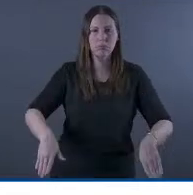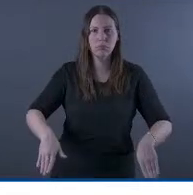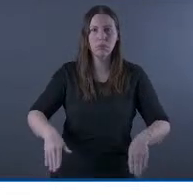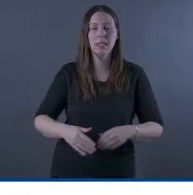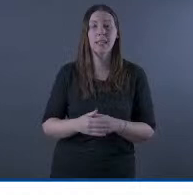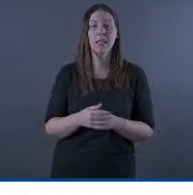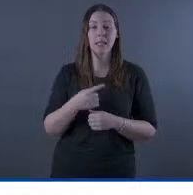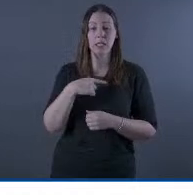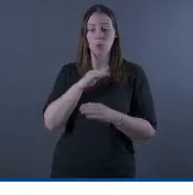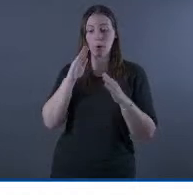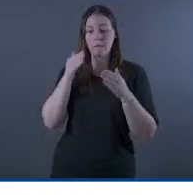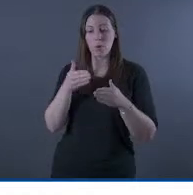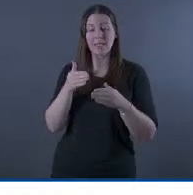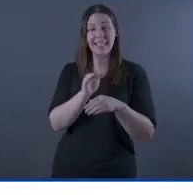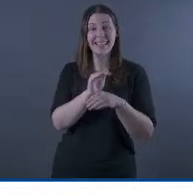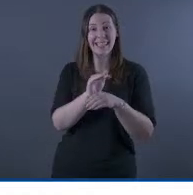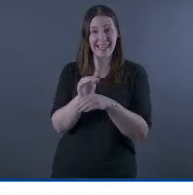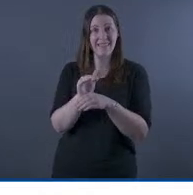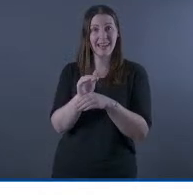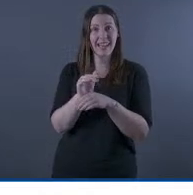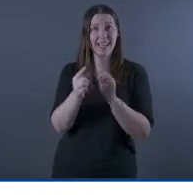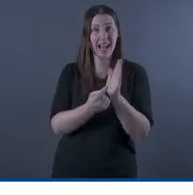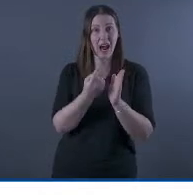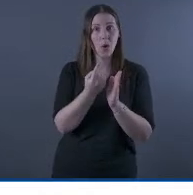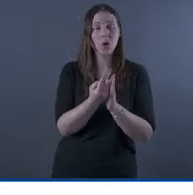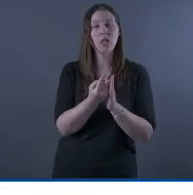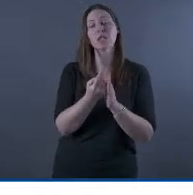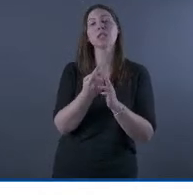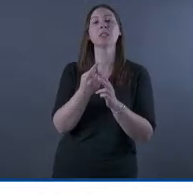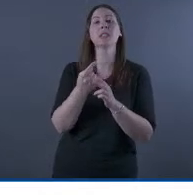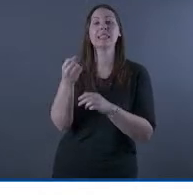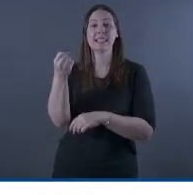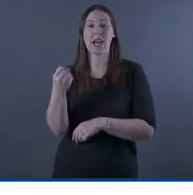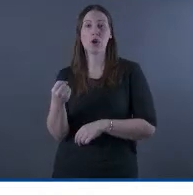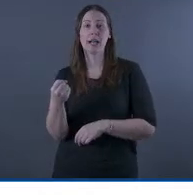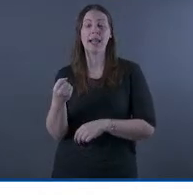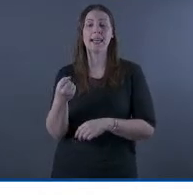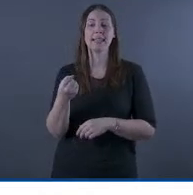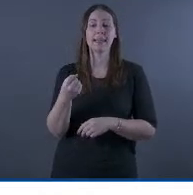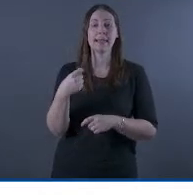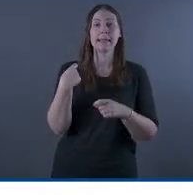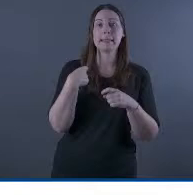that Spanish-speaking, Punjabi-speaking, other groups that we've partnered with